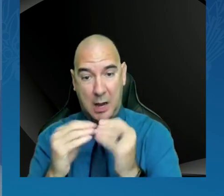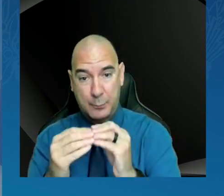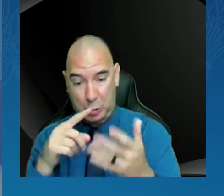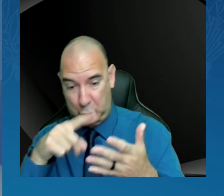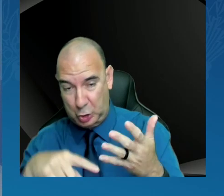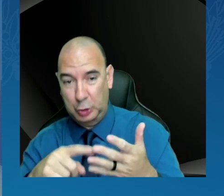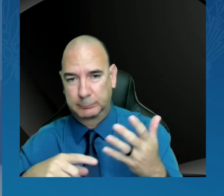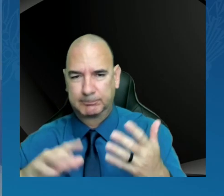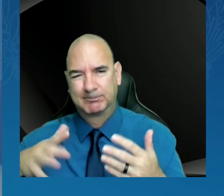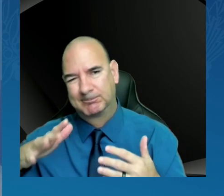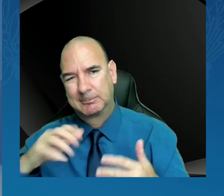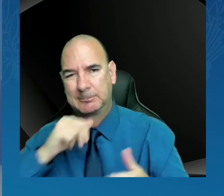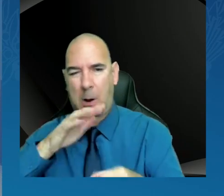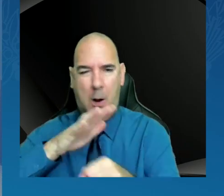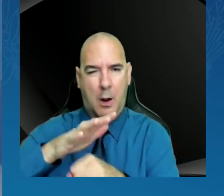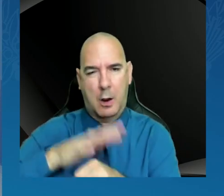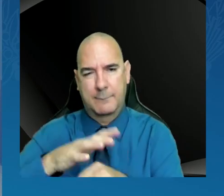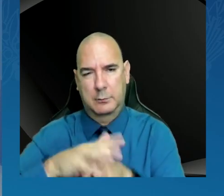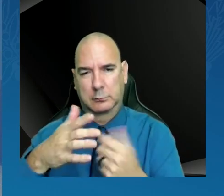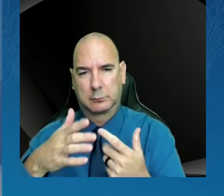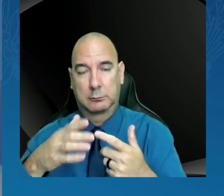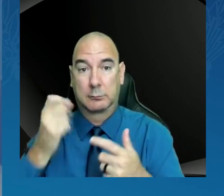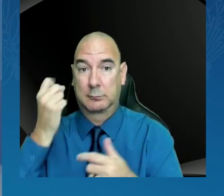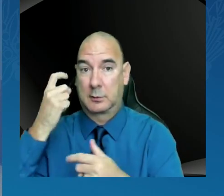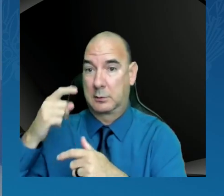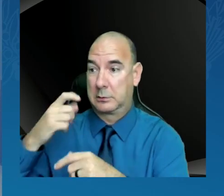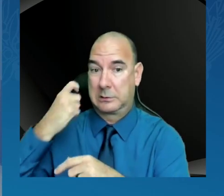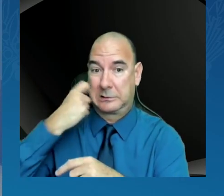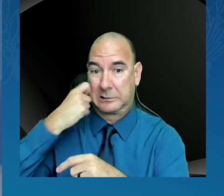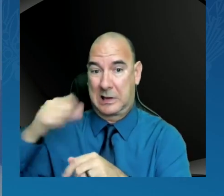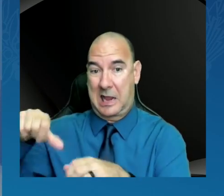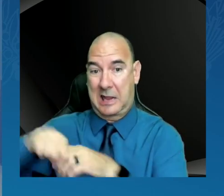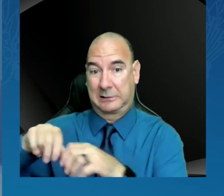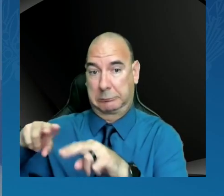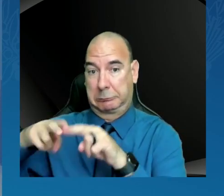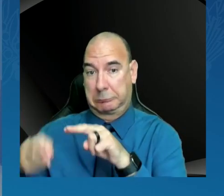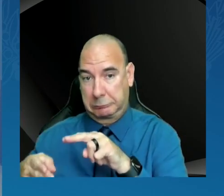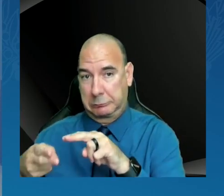Average national gas prices have fallen every day for nearly 30 days.